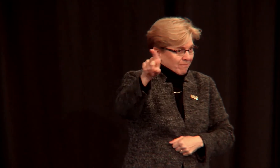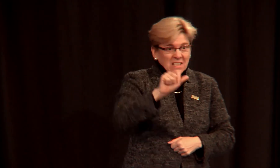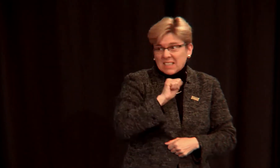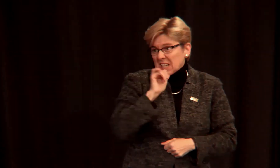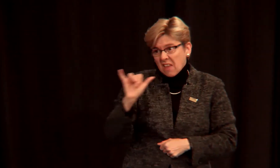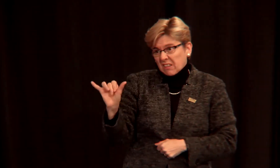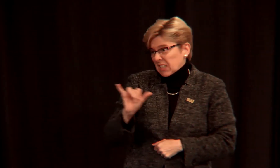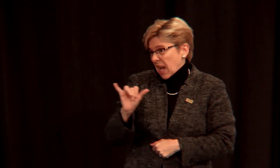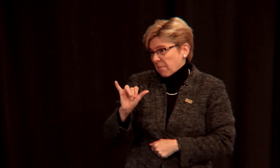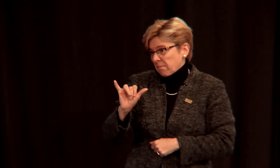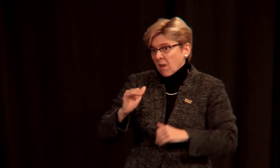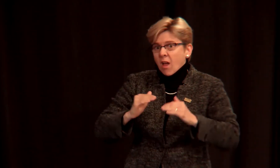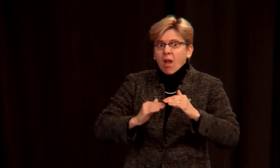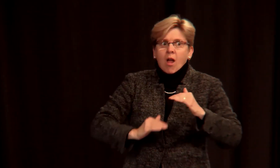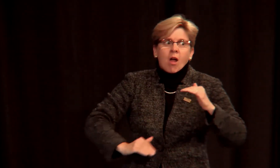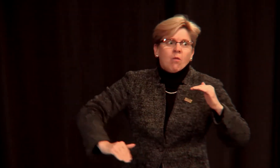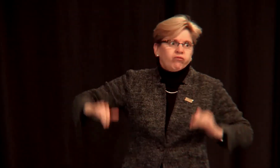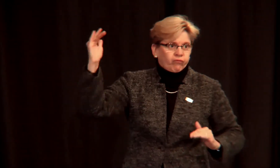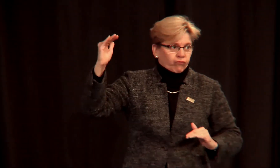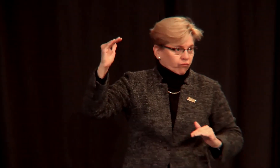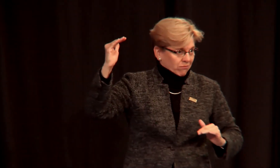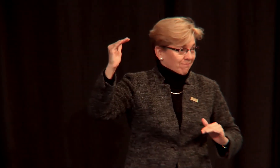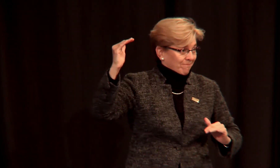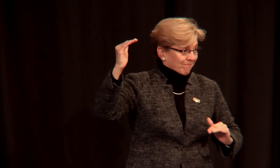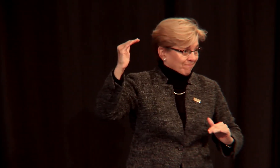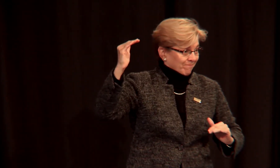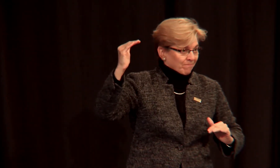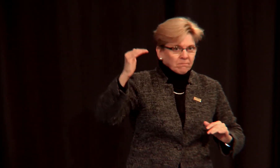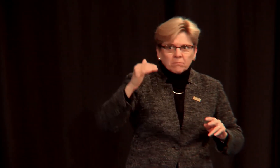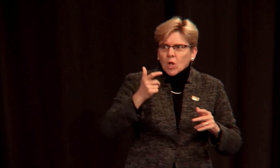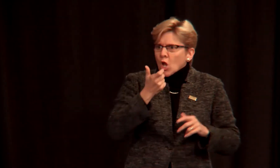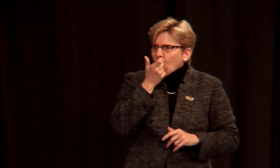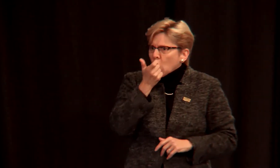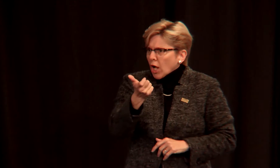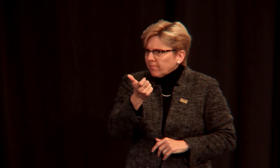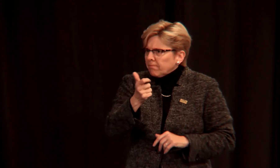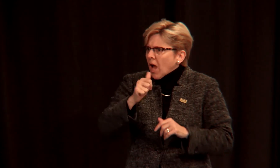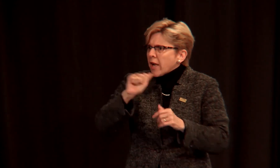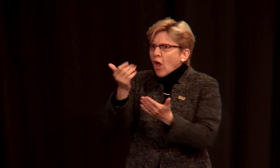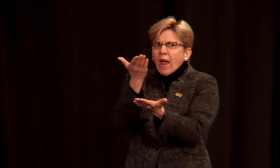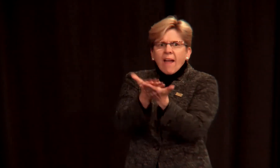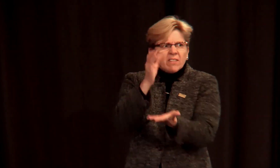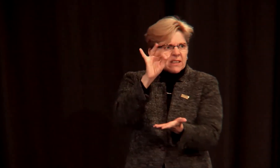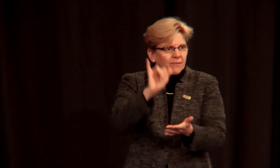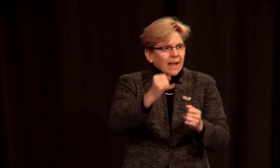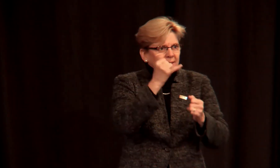And the approaches are not the same. There's a huge disparity.